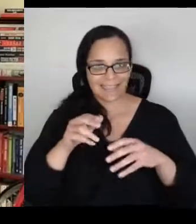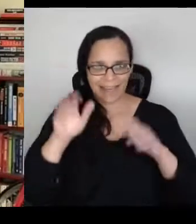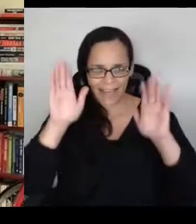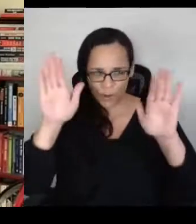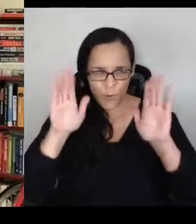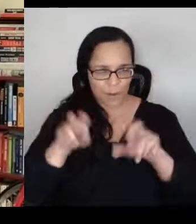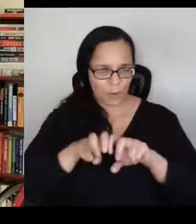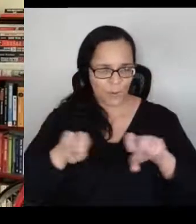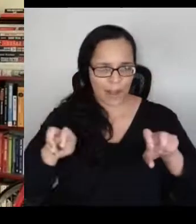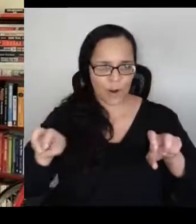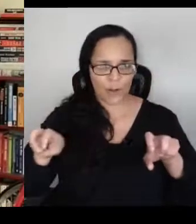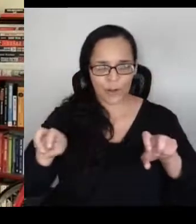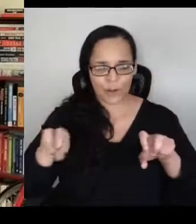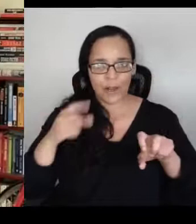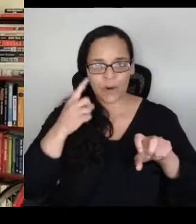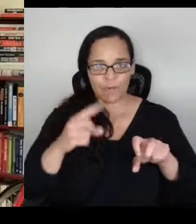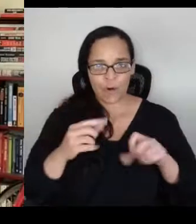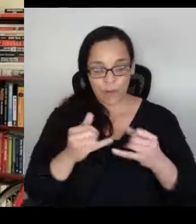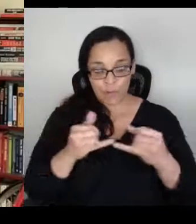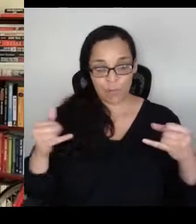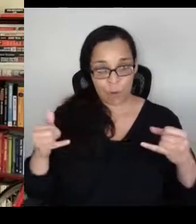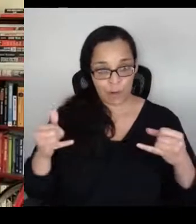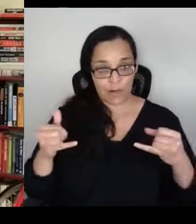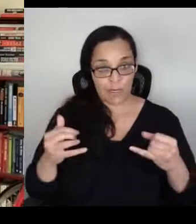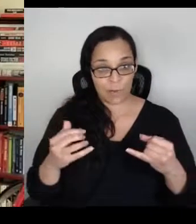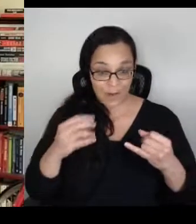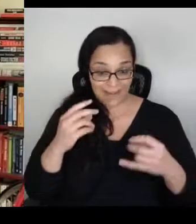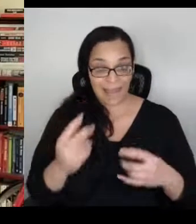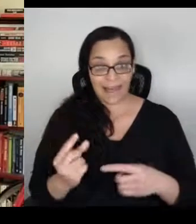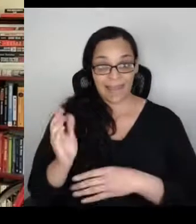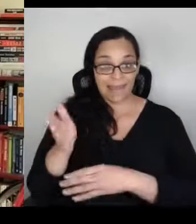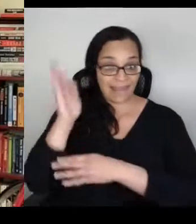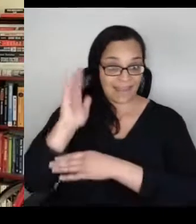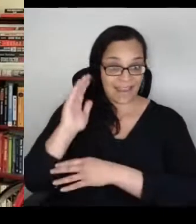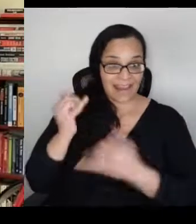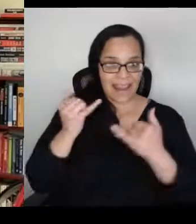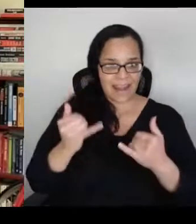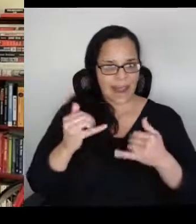for The Border Between Then and Now, A Conversation with People Threatened with Deportation.